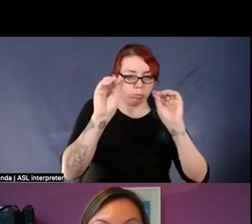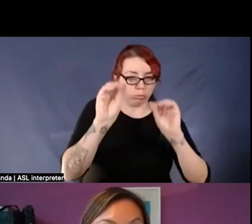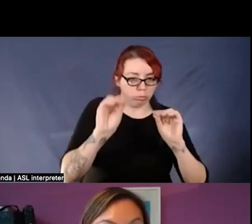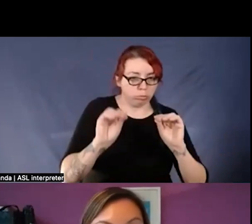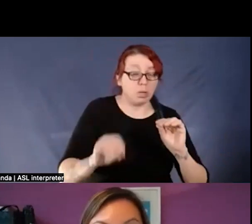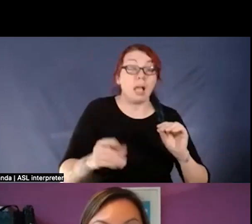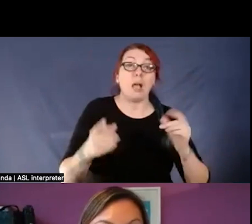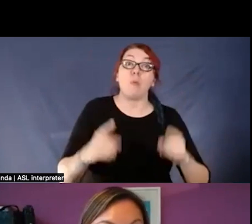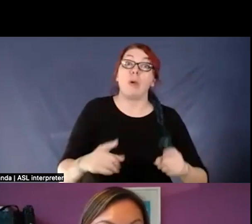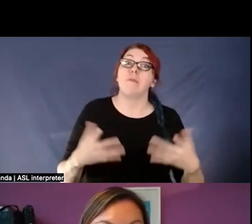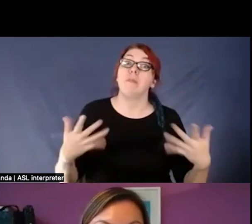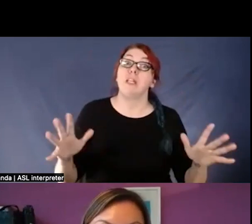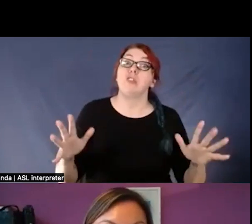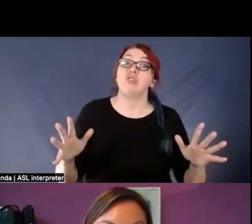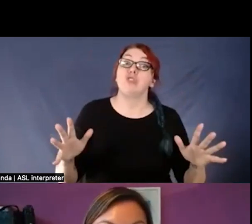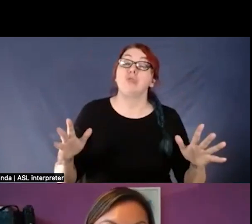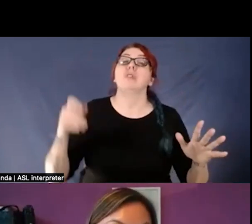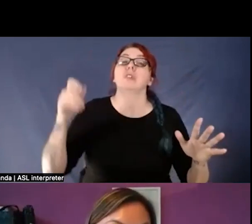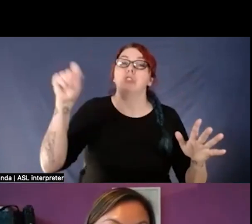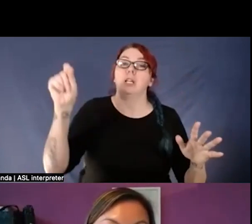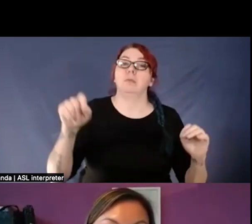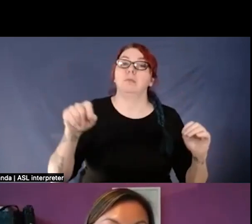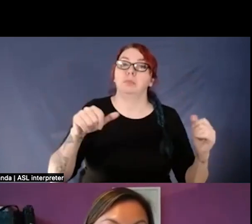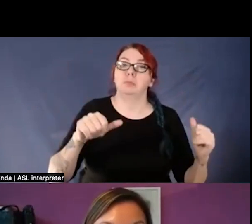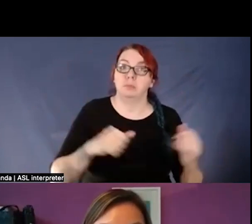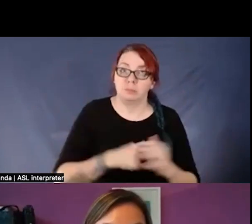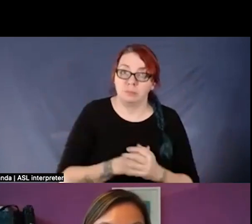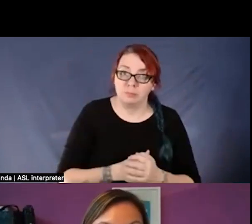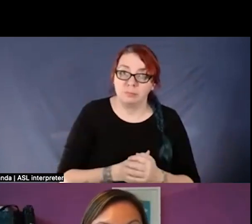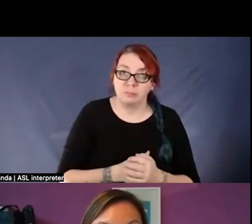I just copy the master checklist into a new tab within that spreadsheet and work